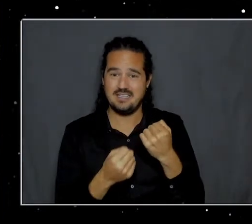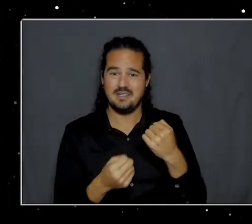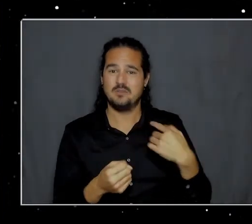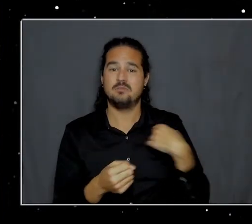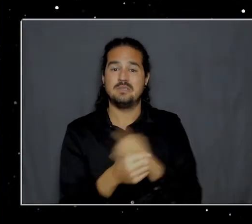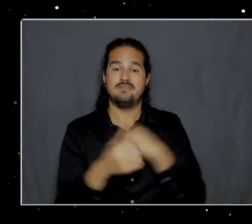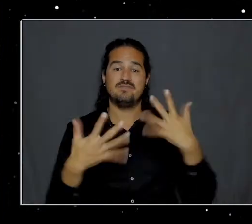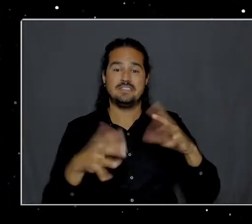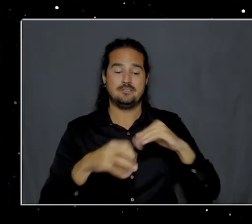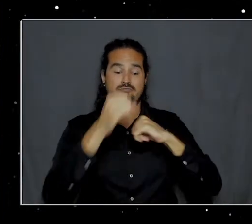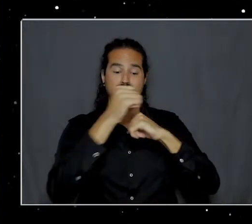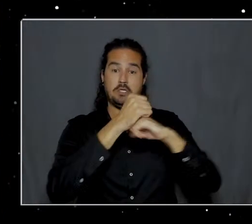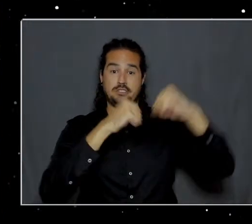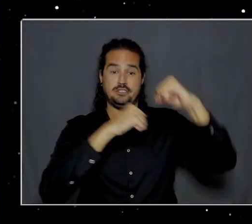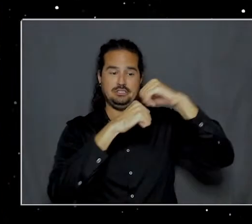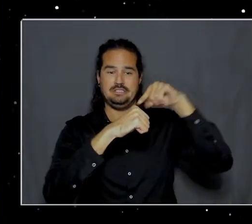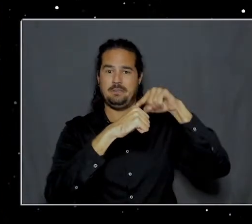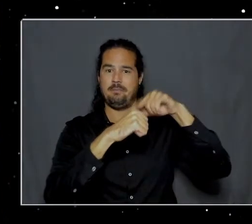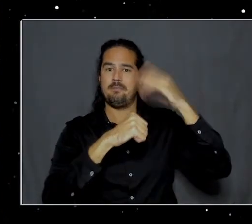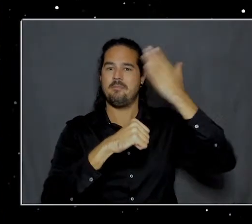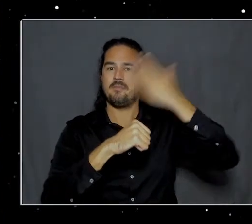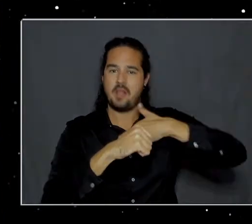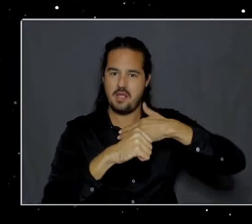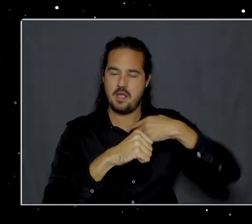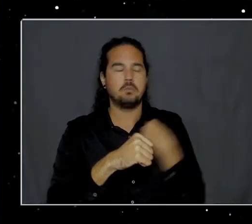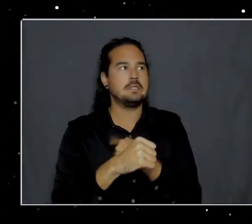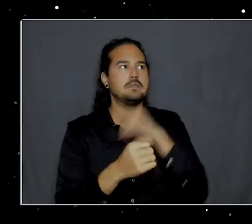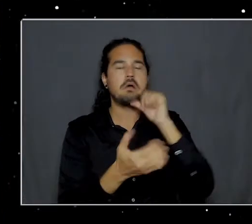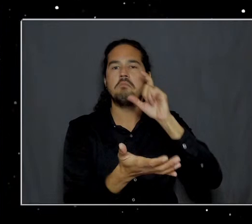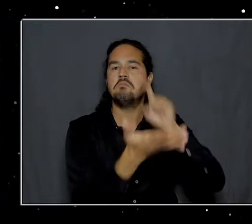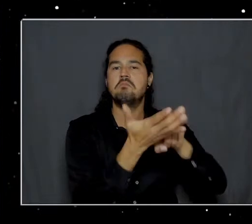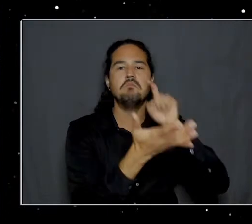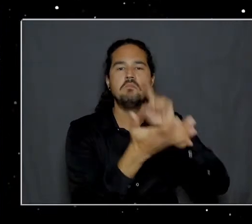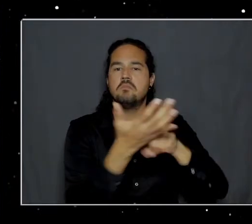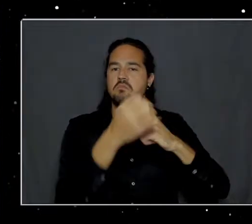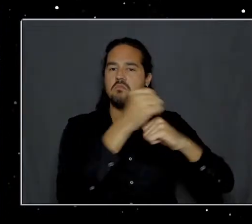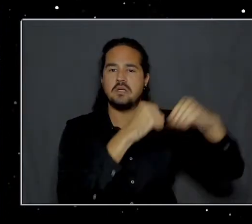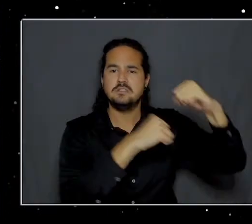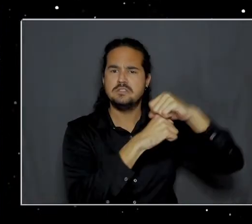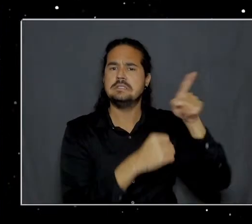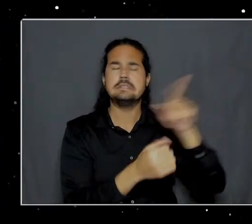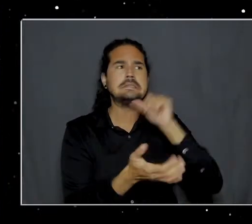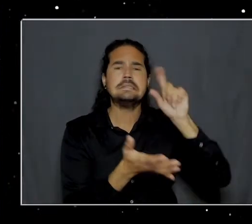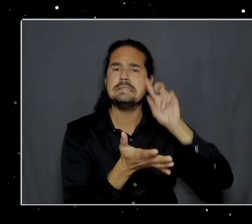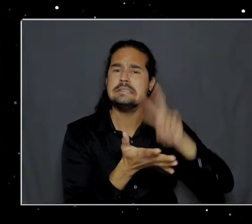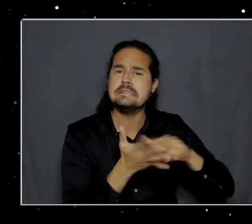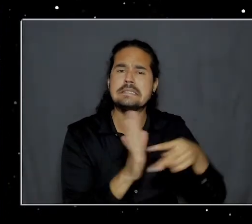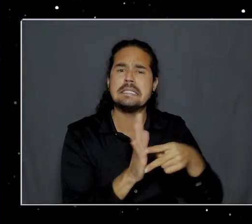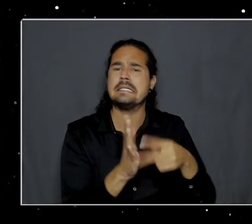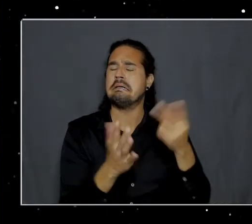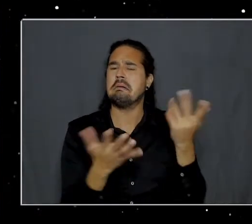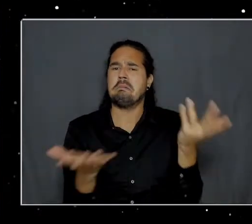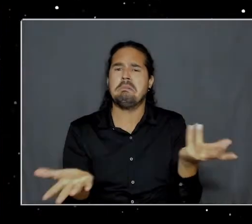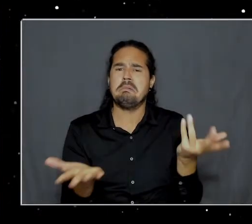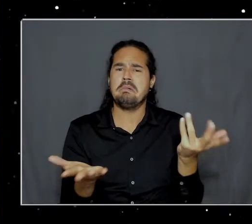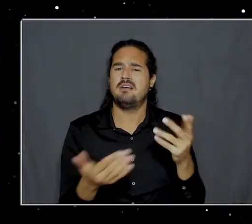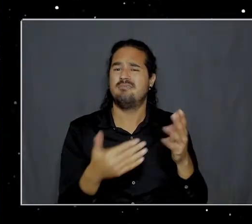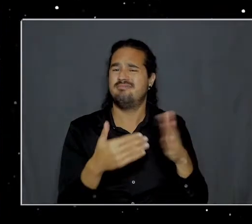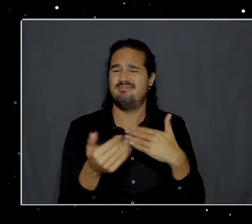BLIND. WE DON'T SEE THE WORK THE STRUCTURES ARE DOING. AND SO, WE THINK ABOUT, "WELL,